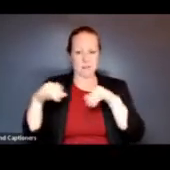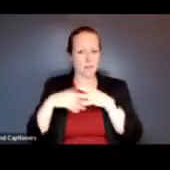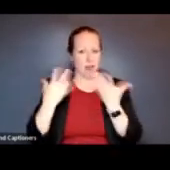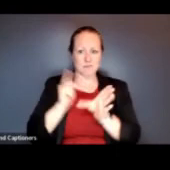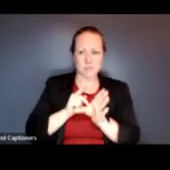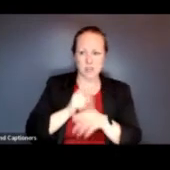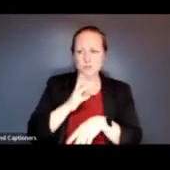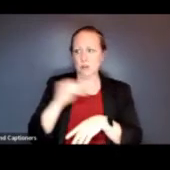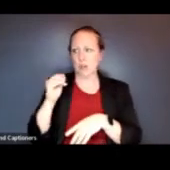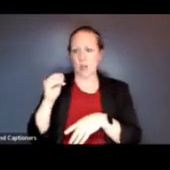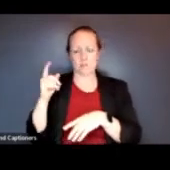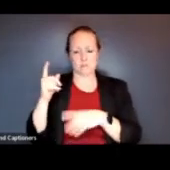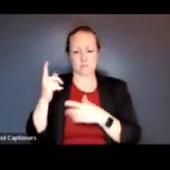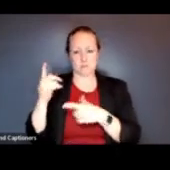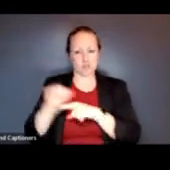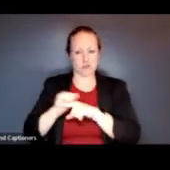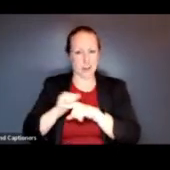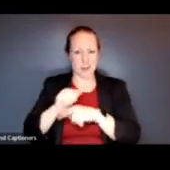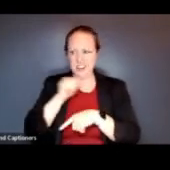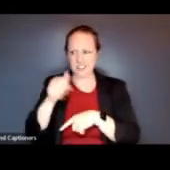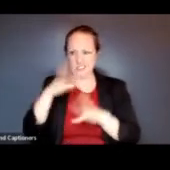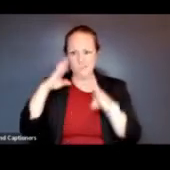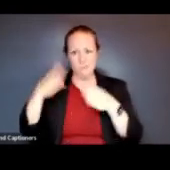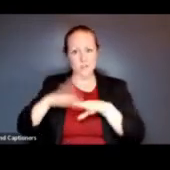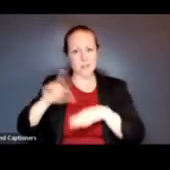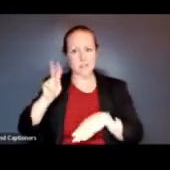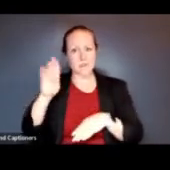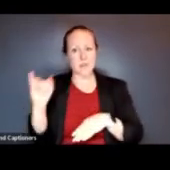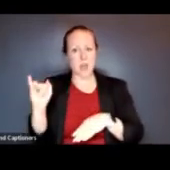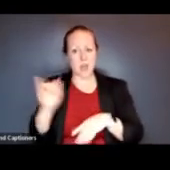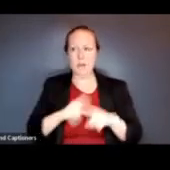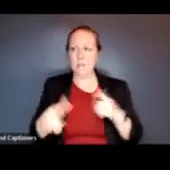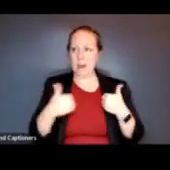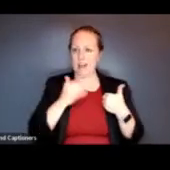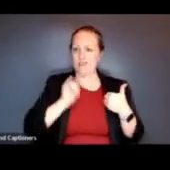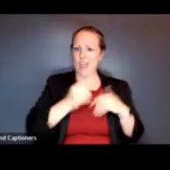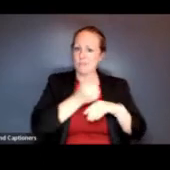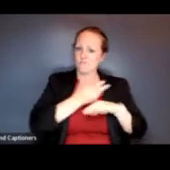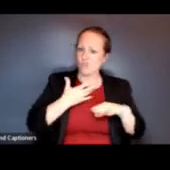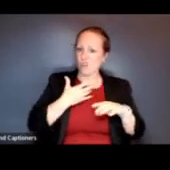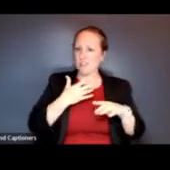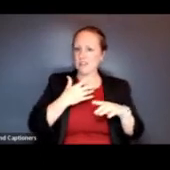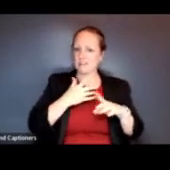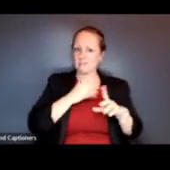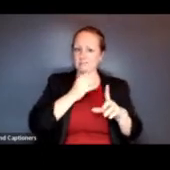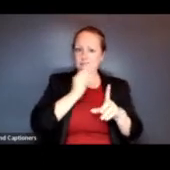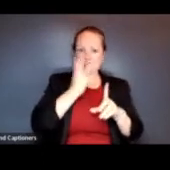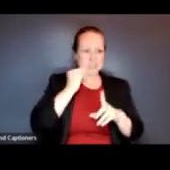TBI as we've heard today. But I think because I had had that early experience of seeing how well things could go when